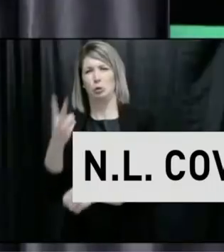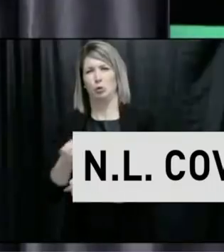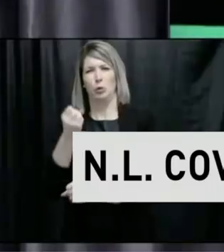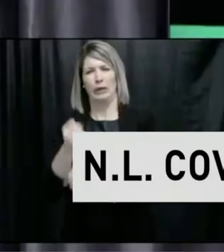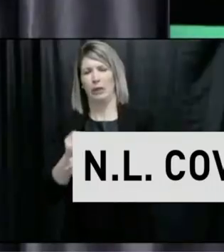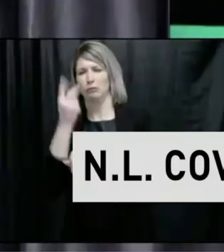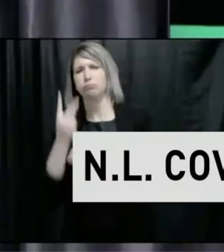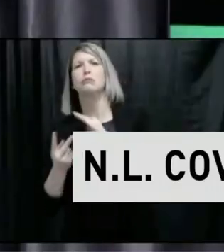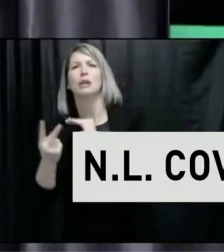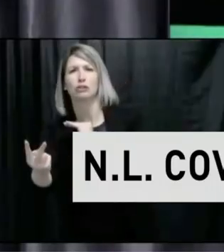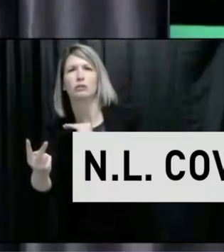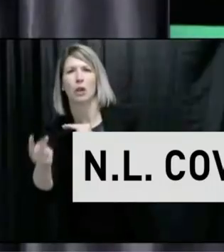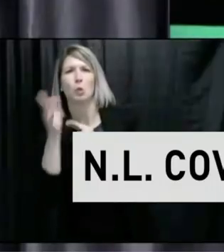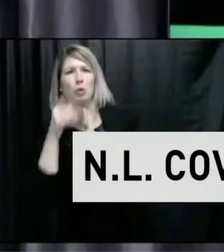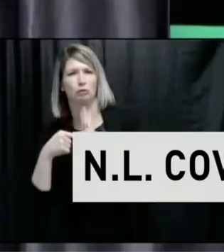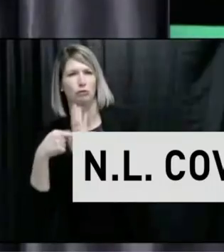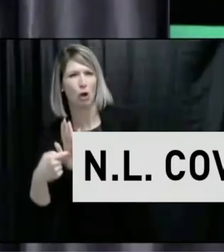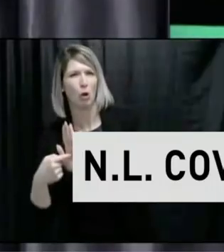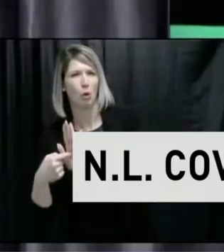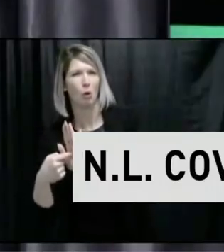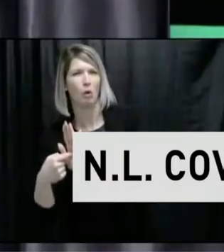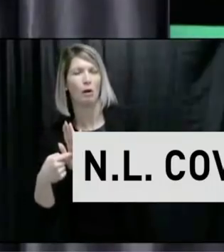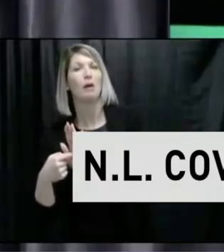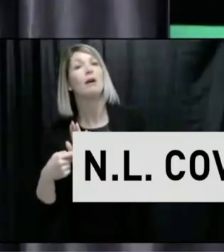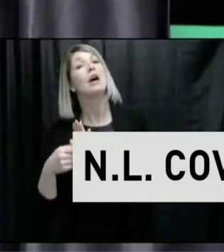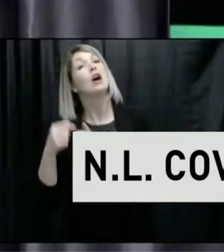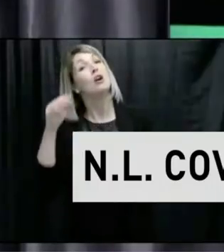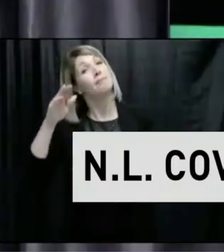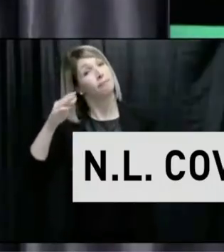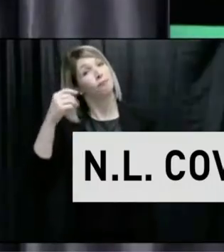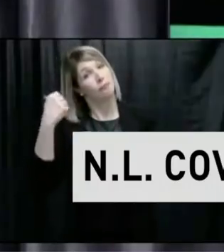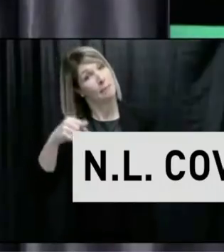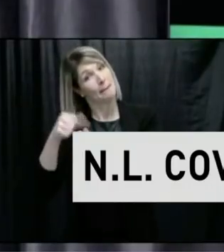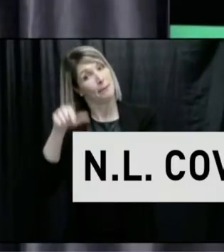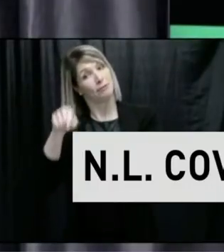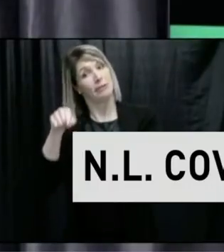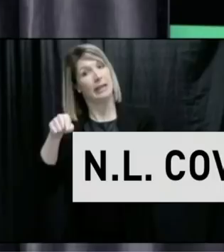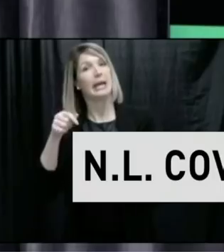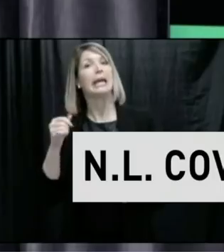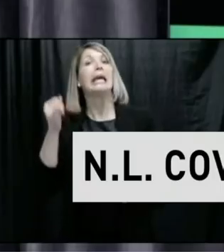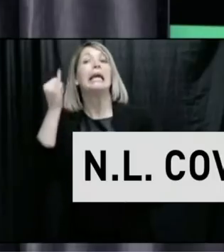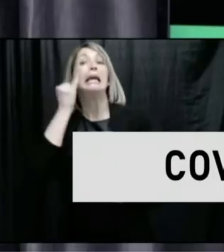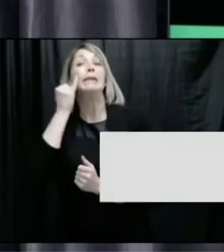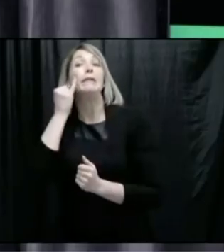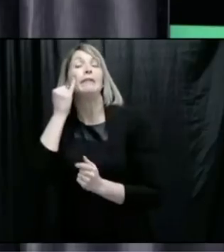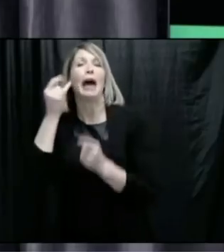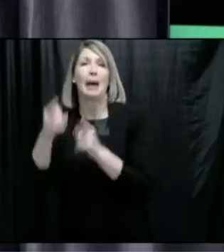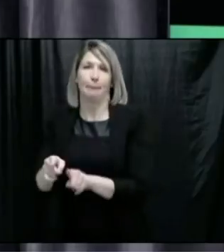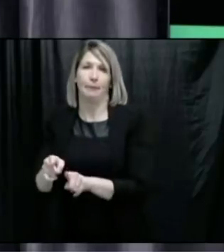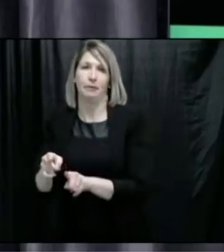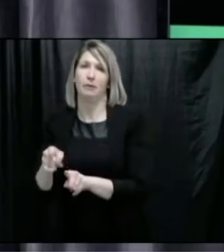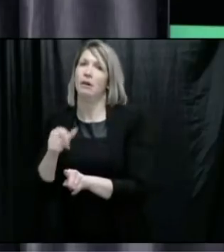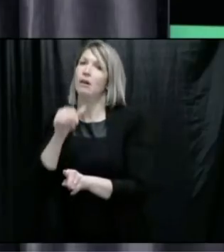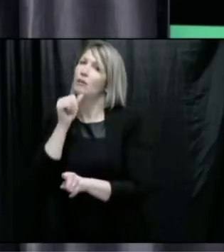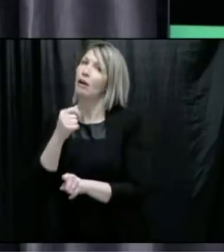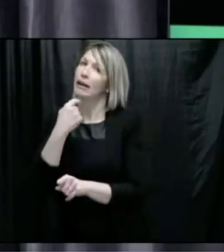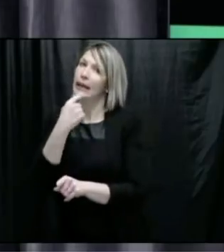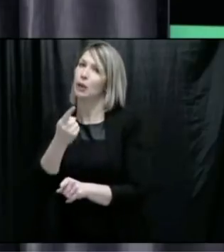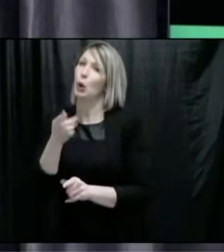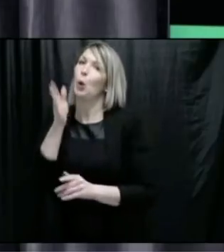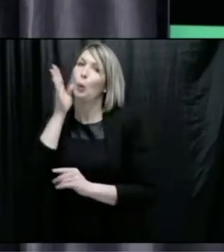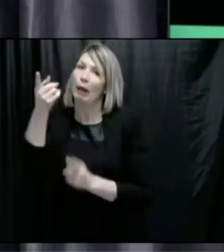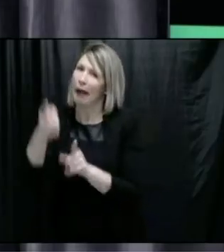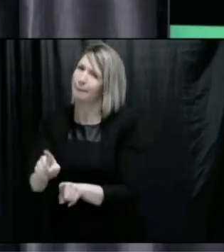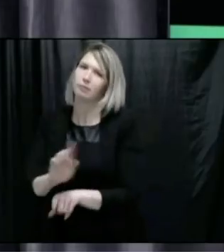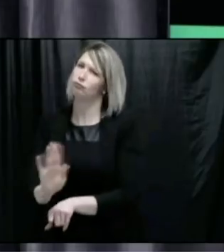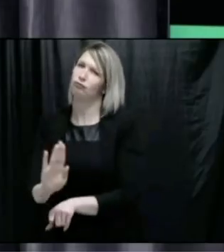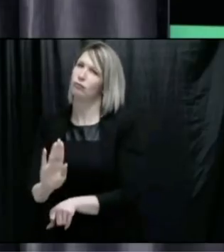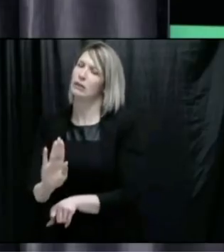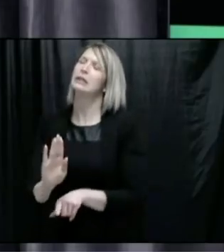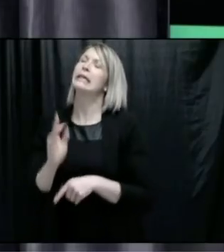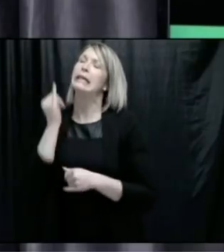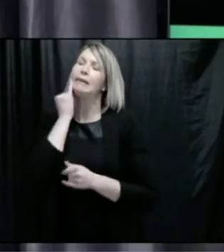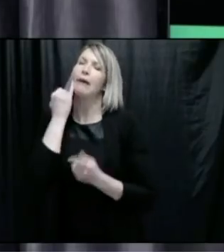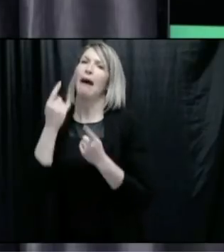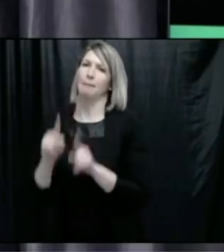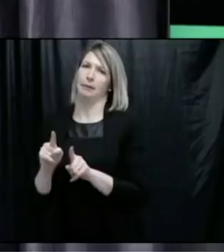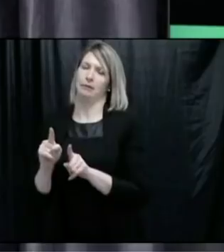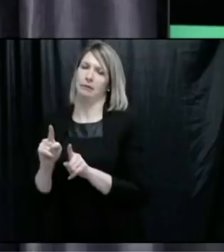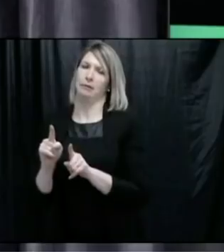LONG-TERM SCENARIOS.